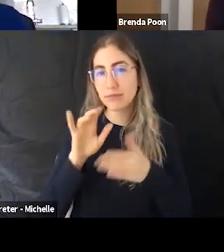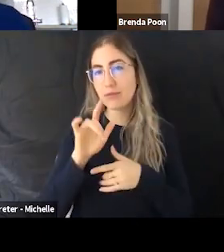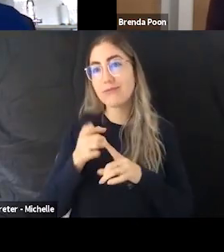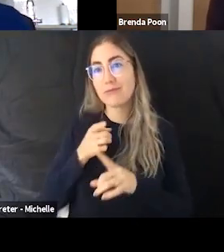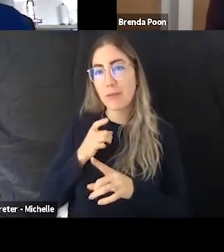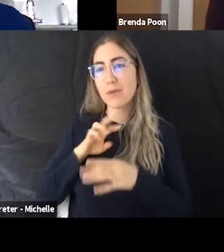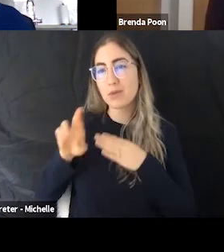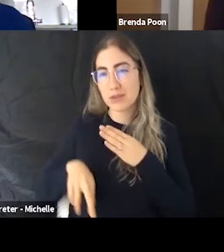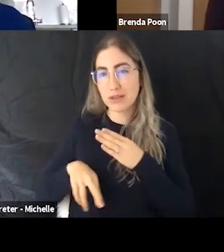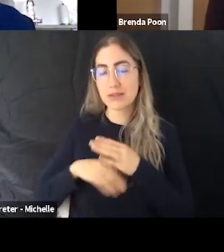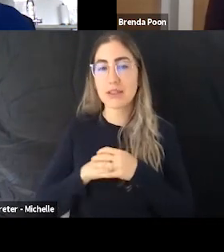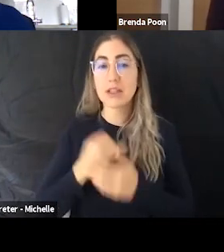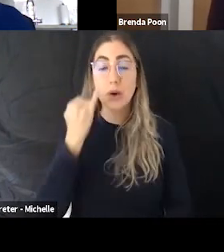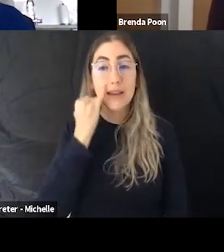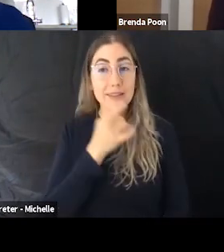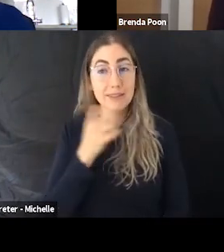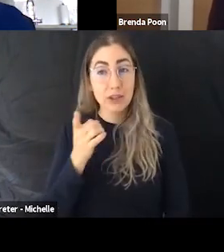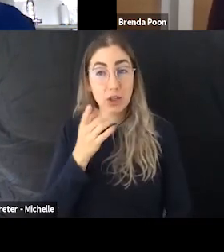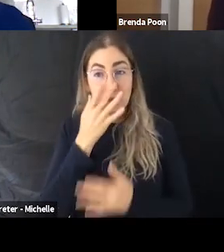A BIT OF AN OVERVIEW. IN TERMS OF NEXT STEPS, WE